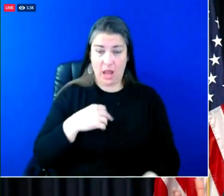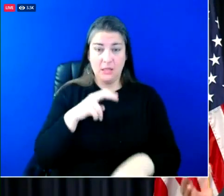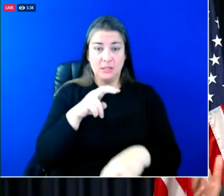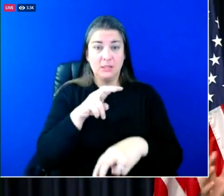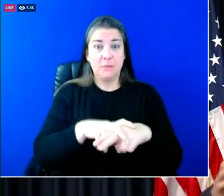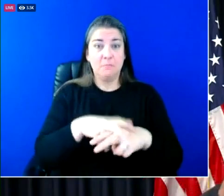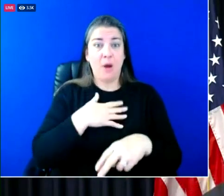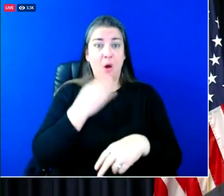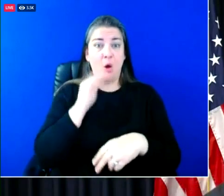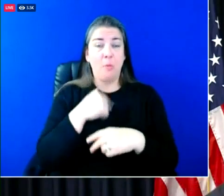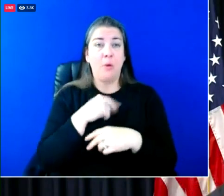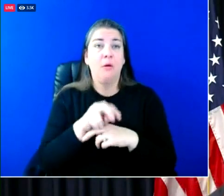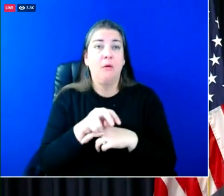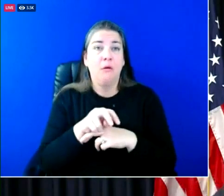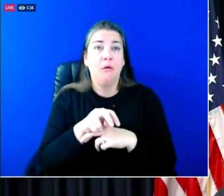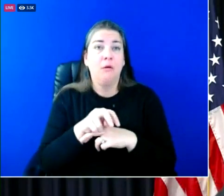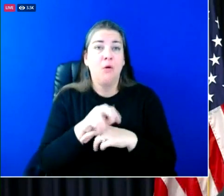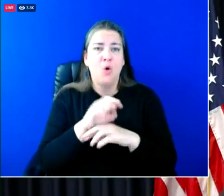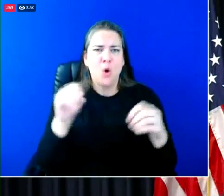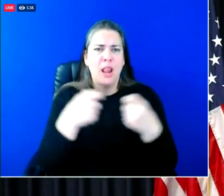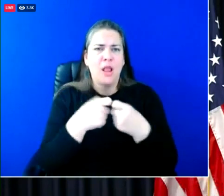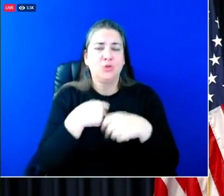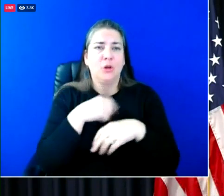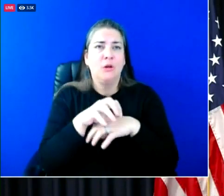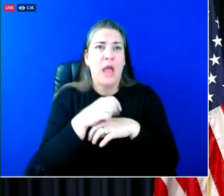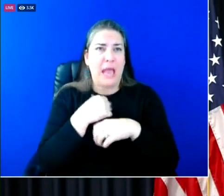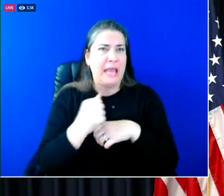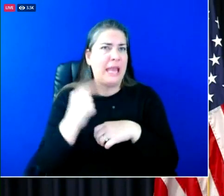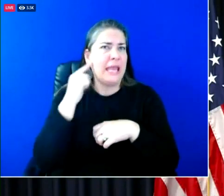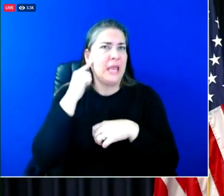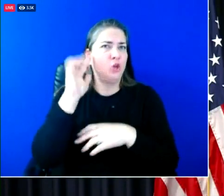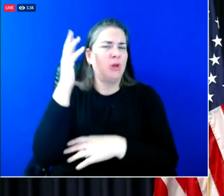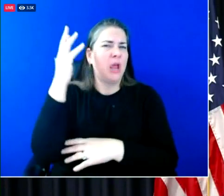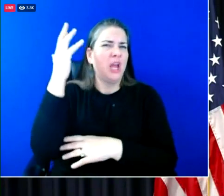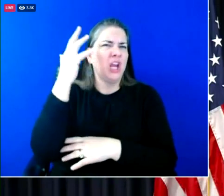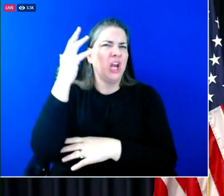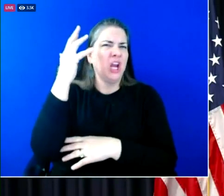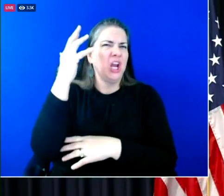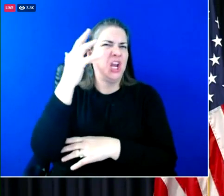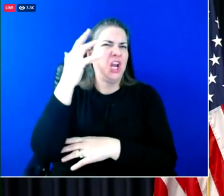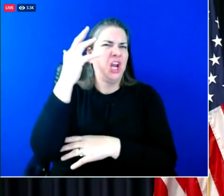crack fall and then hit people's homes. I remember power lines falling in the